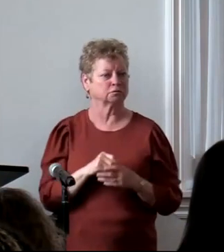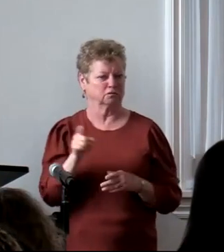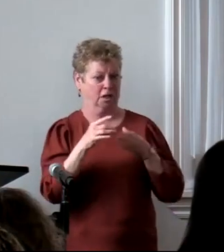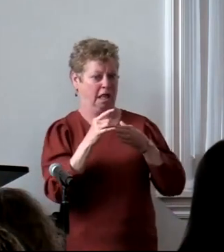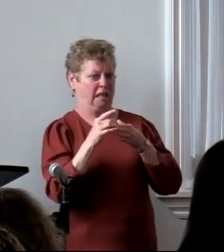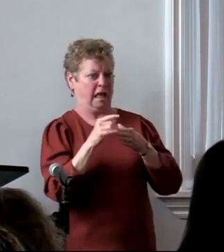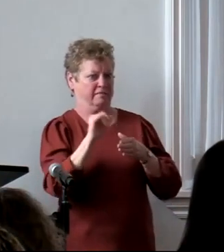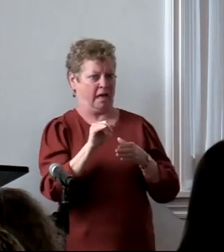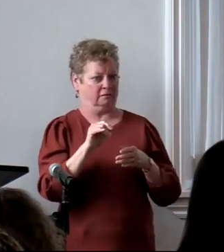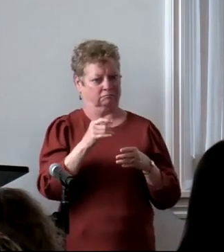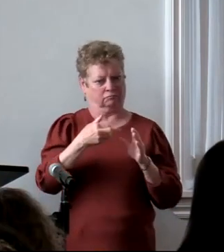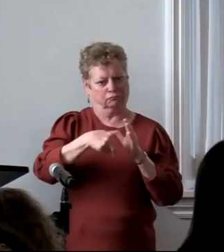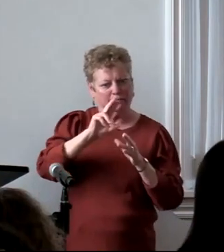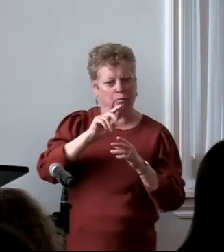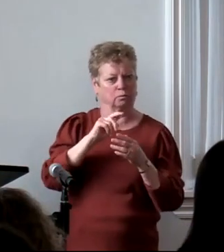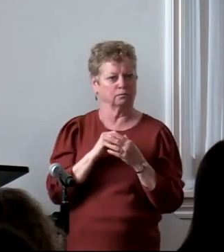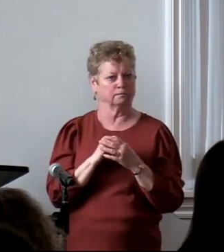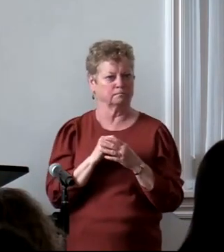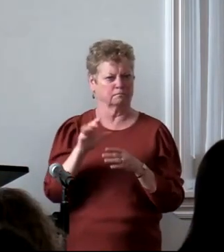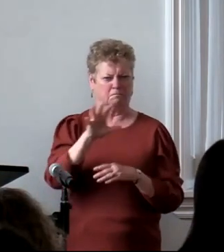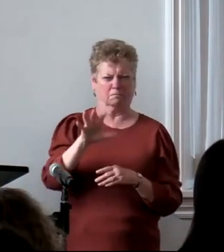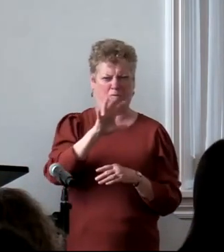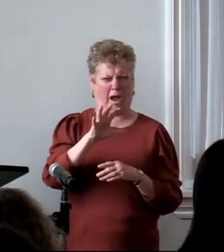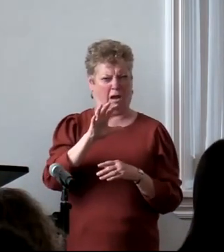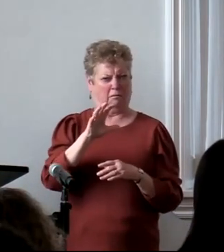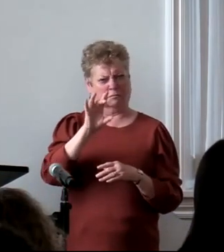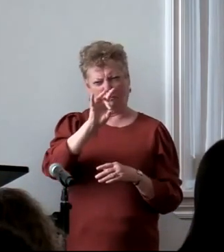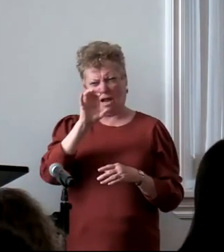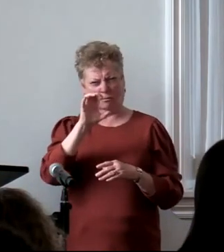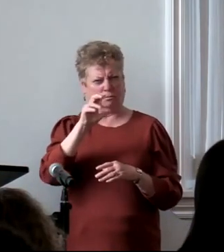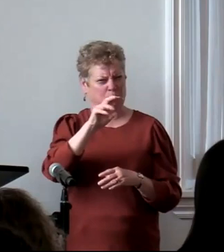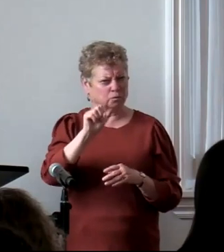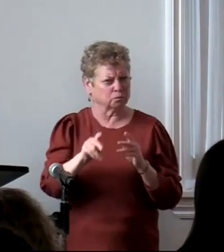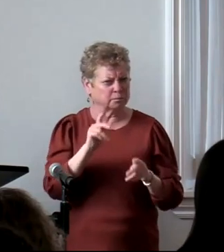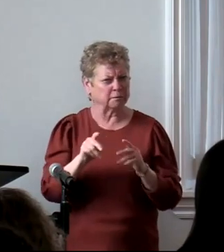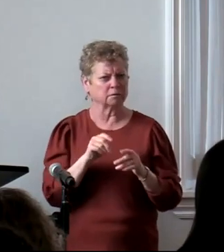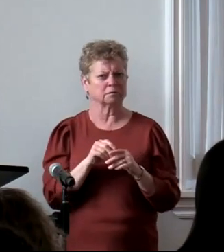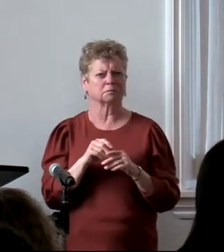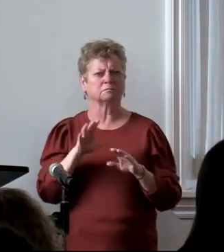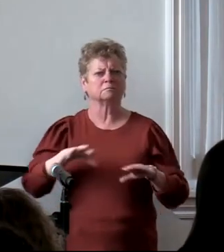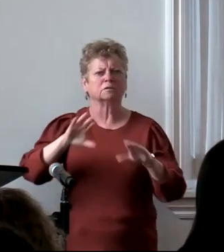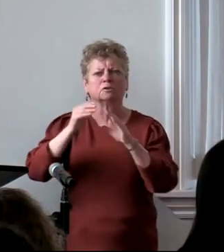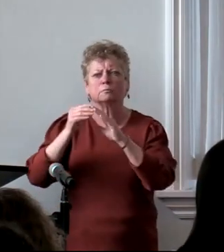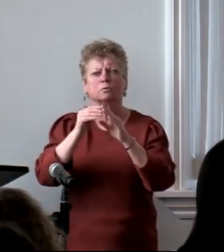Close to 800 Nova Scotians and community organizations contributed and provided feedback.